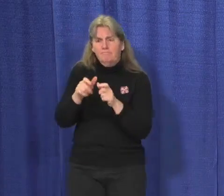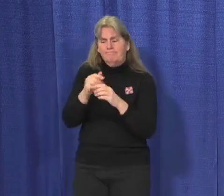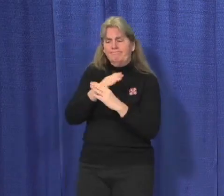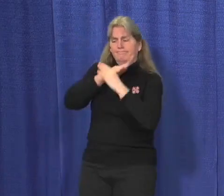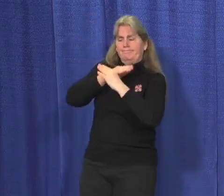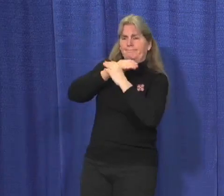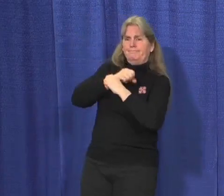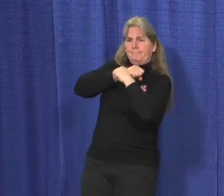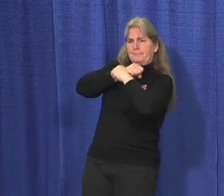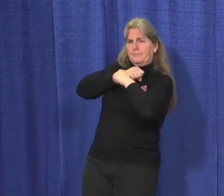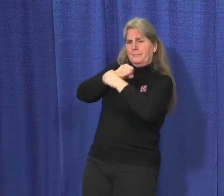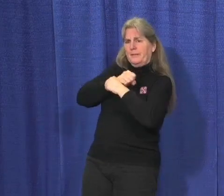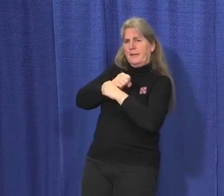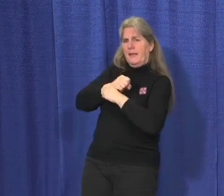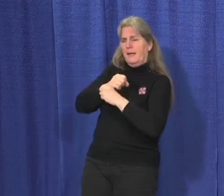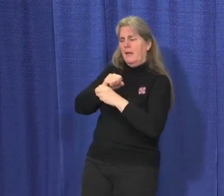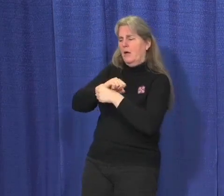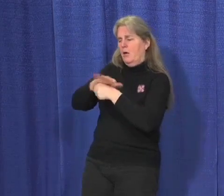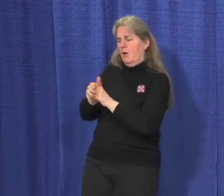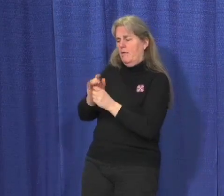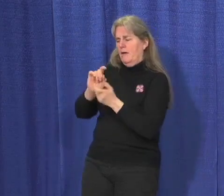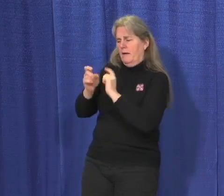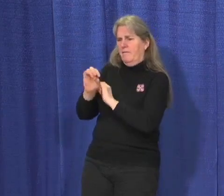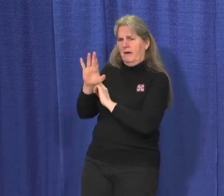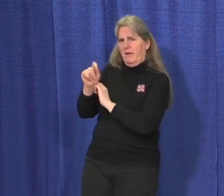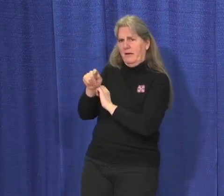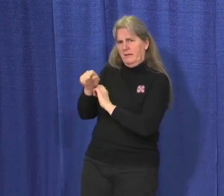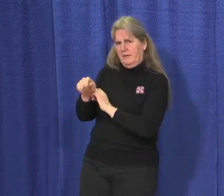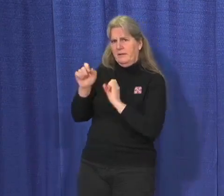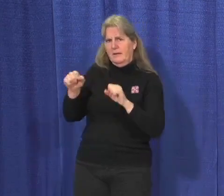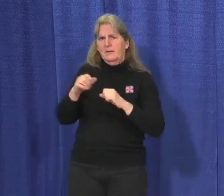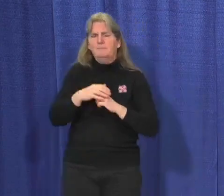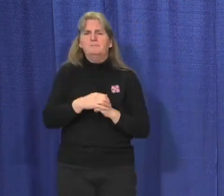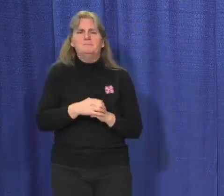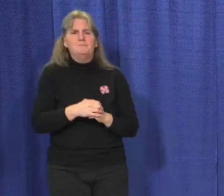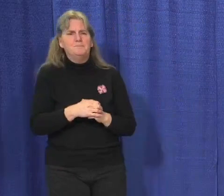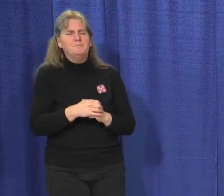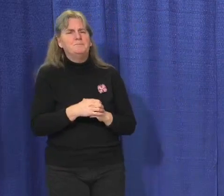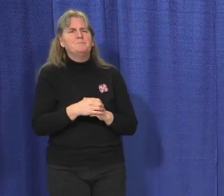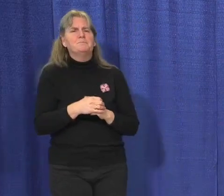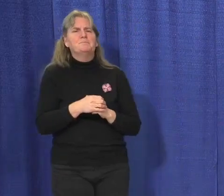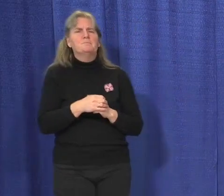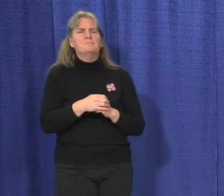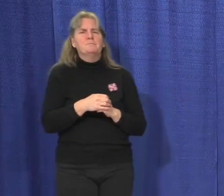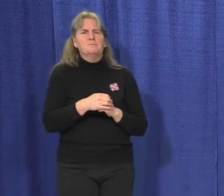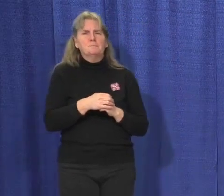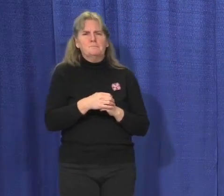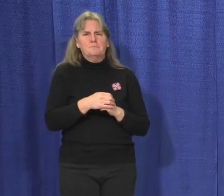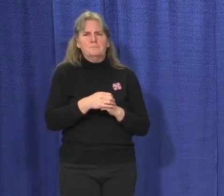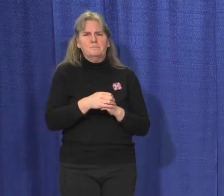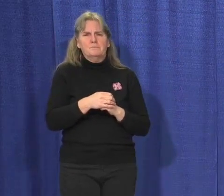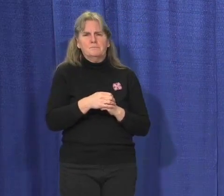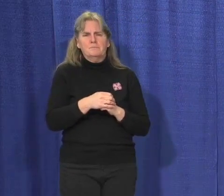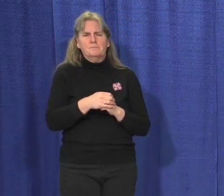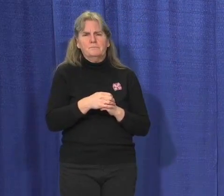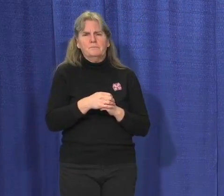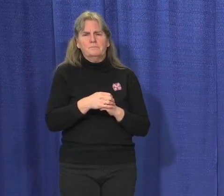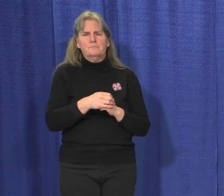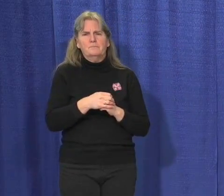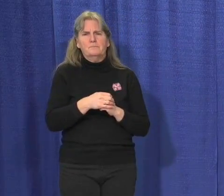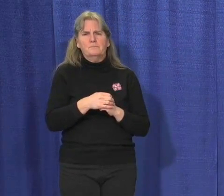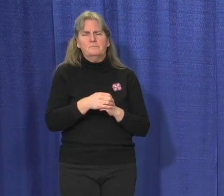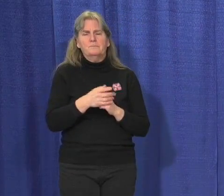fend off the variants.